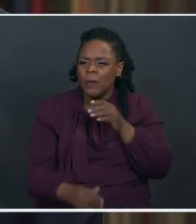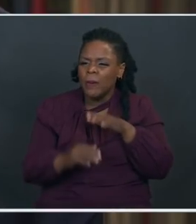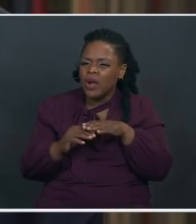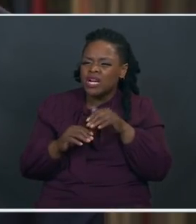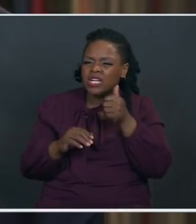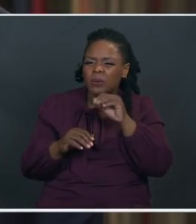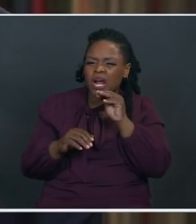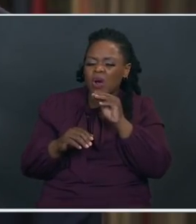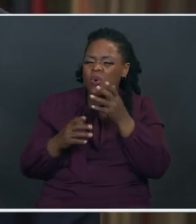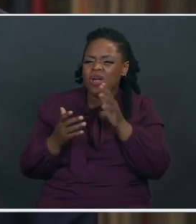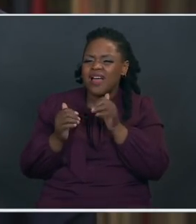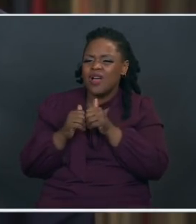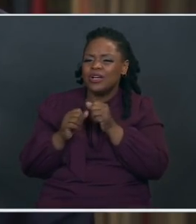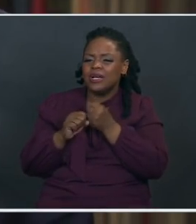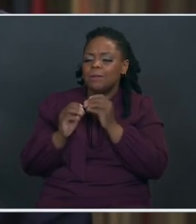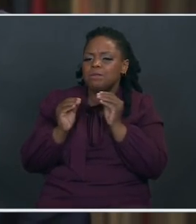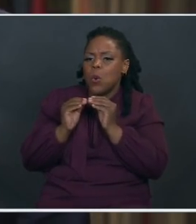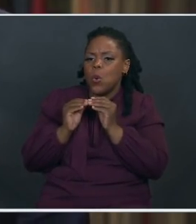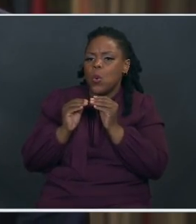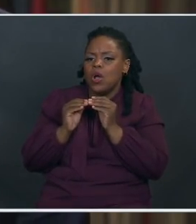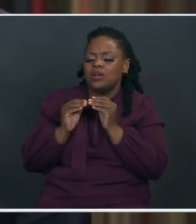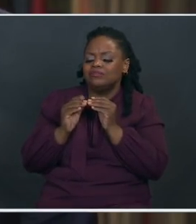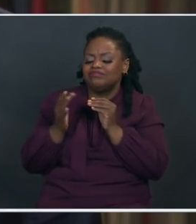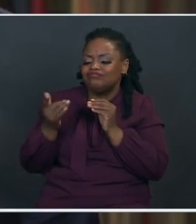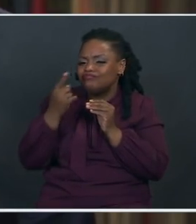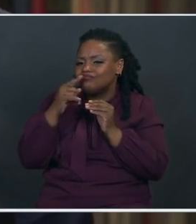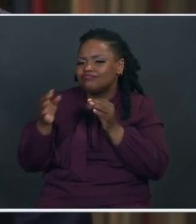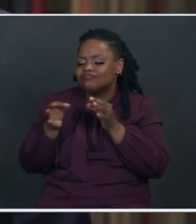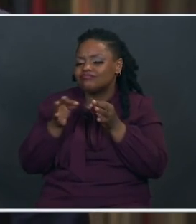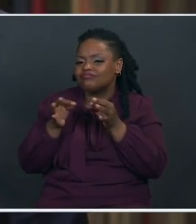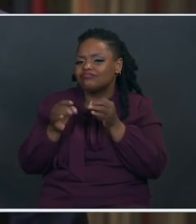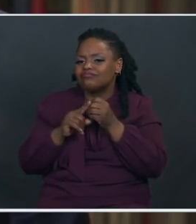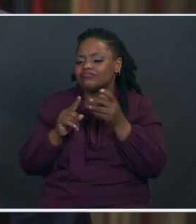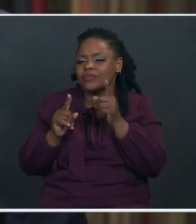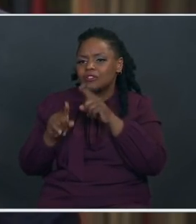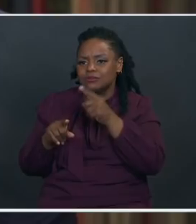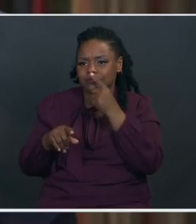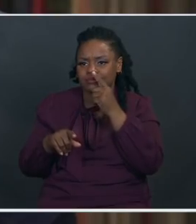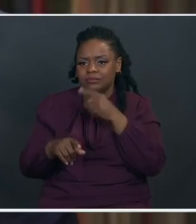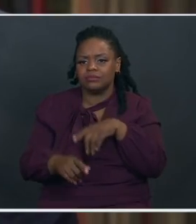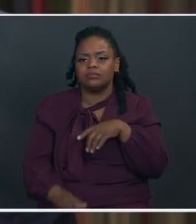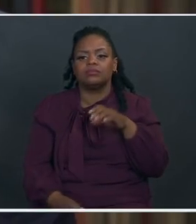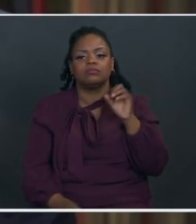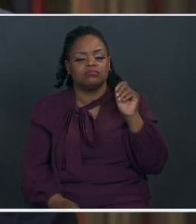to states in the next three weeks? How was that achieved, Andy? Mr. Slavitt: Thank you. Thank you, Jeff.